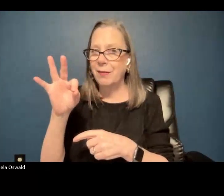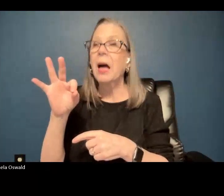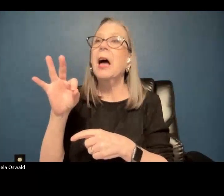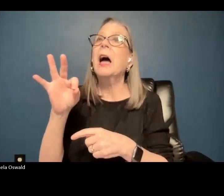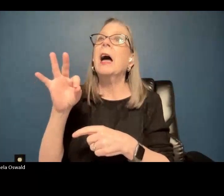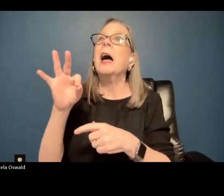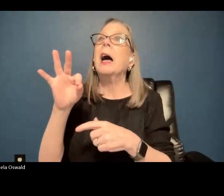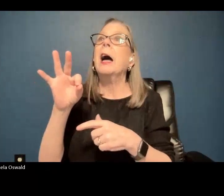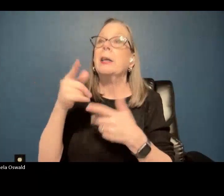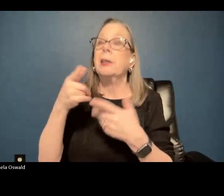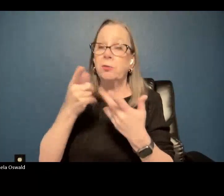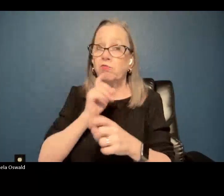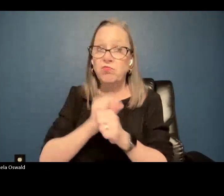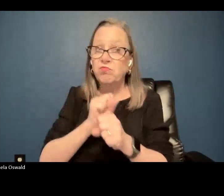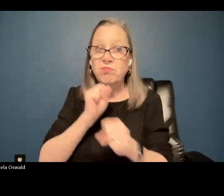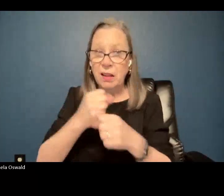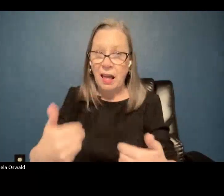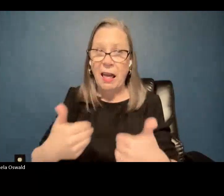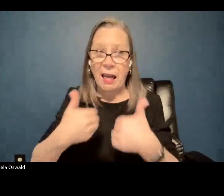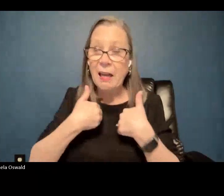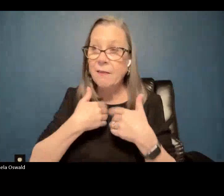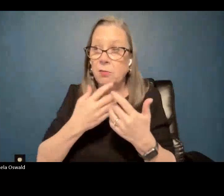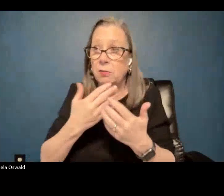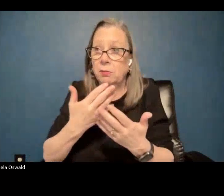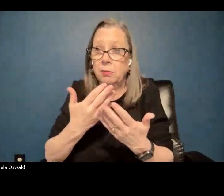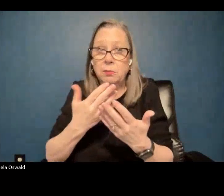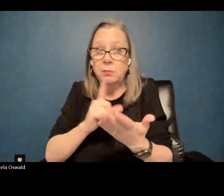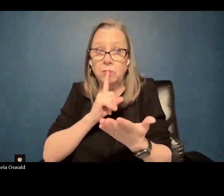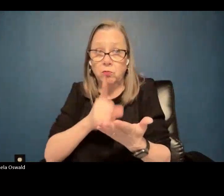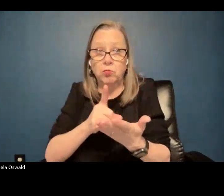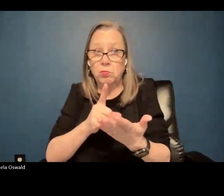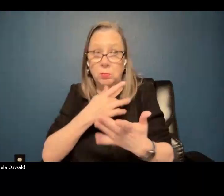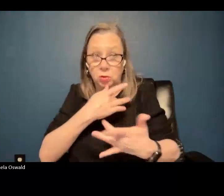and very valid concern and sometimes a barrier to really supporting our drug